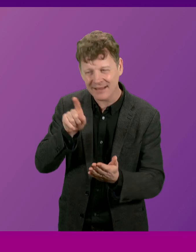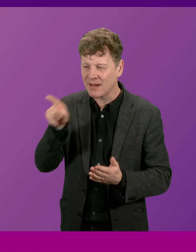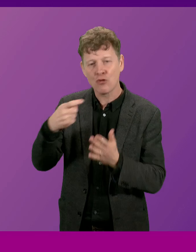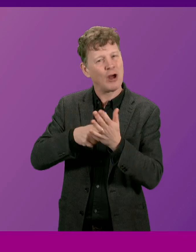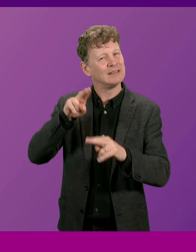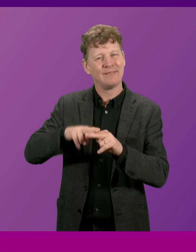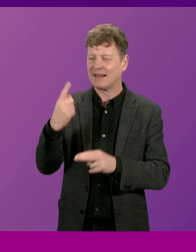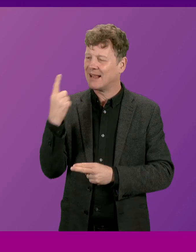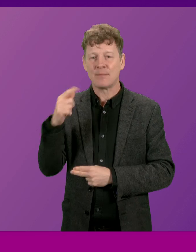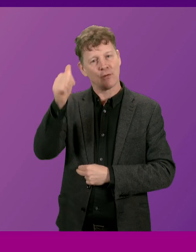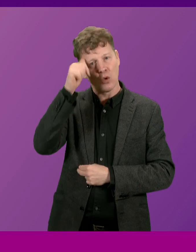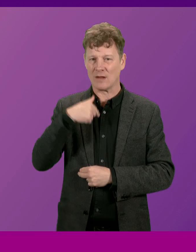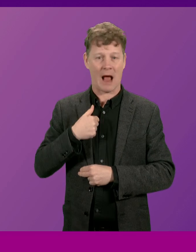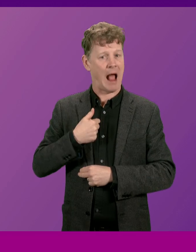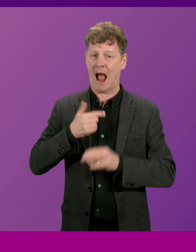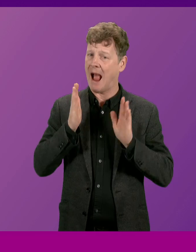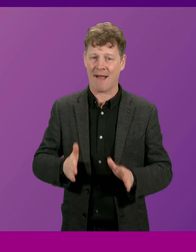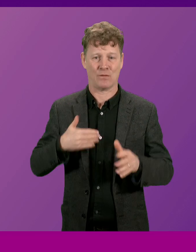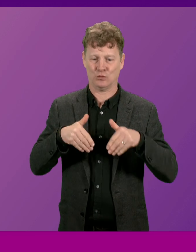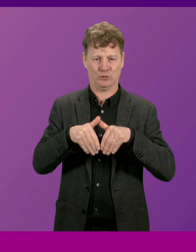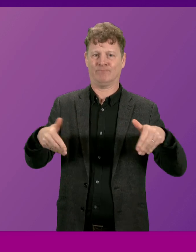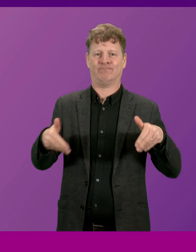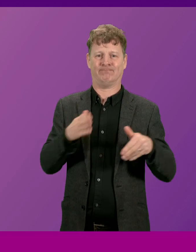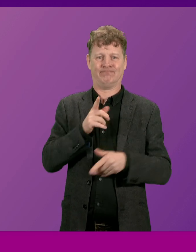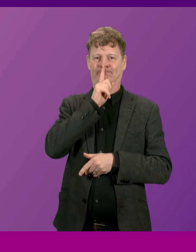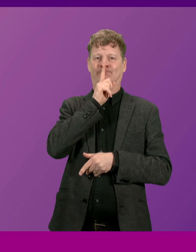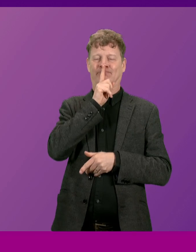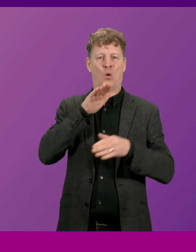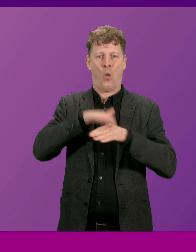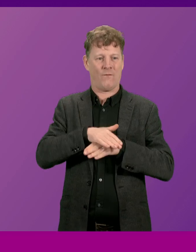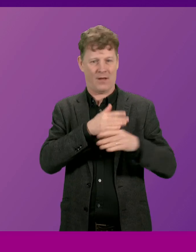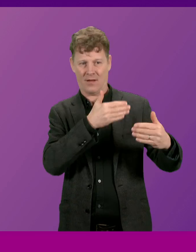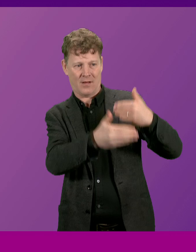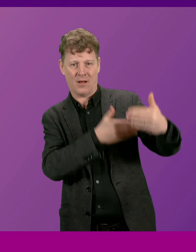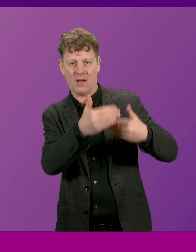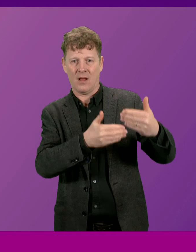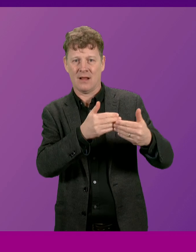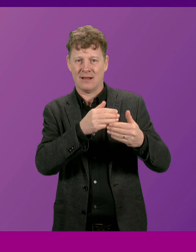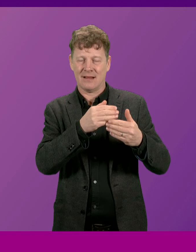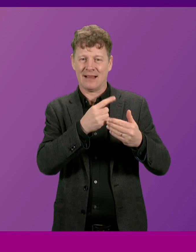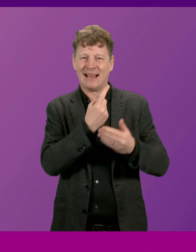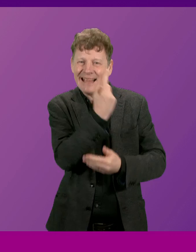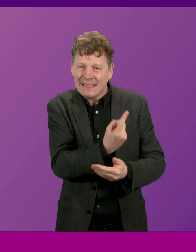have to keep well out of, which is decisions that are made about independent prosecutions